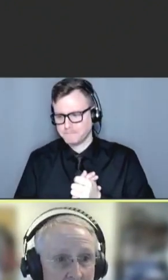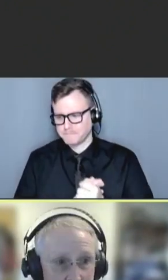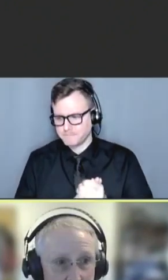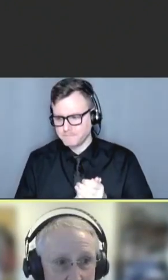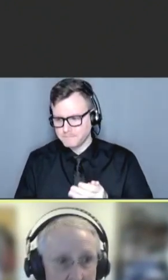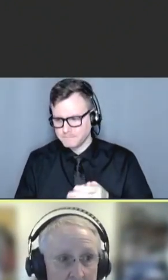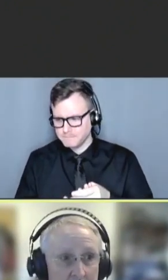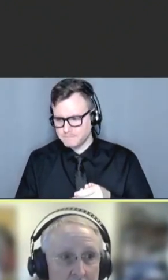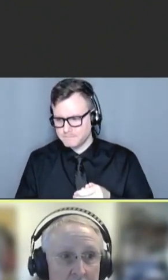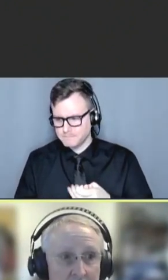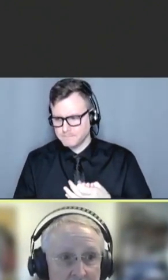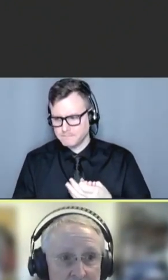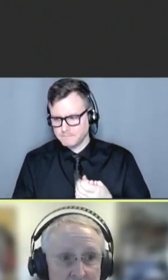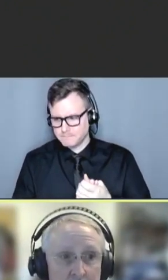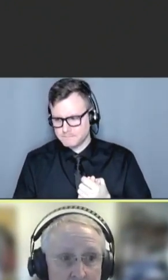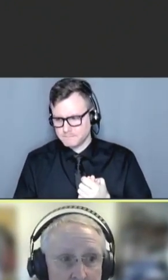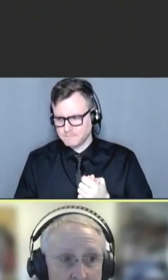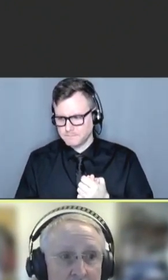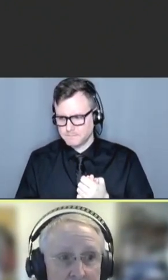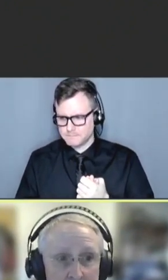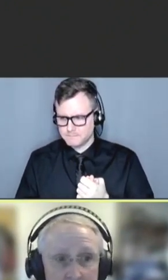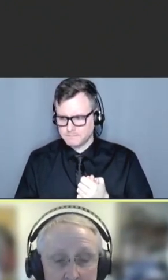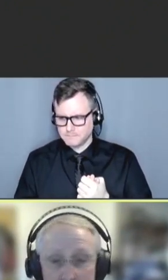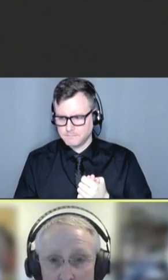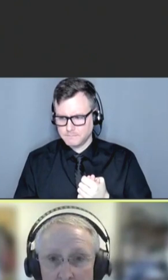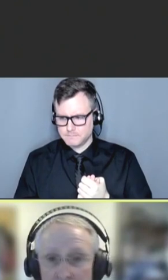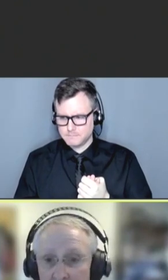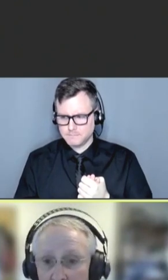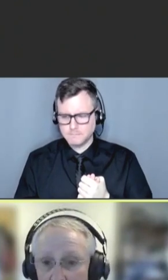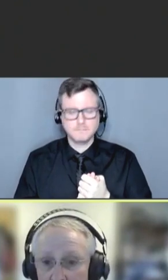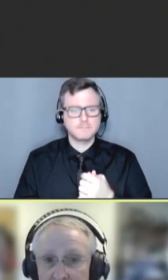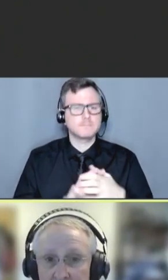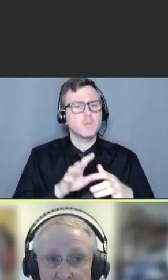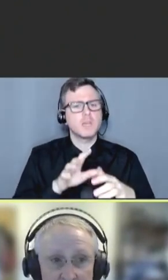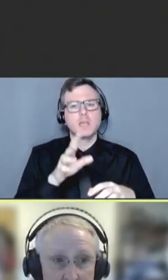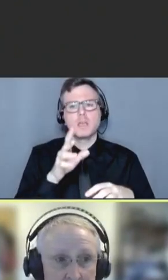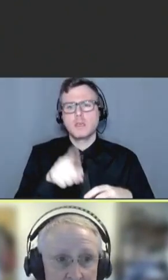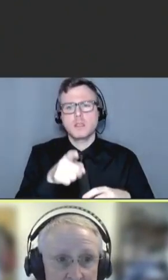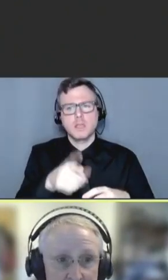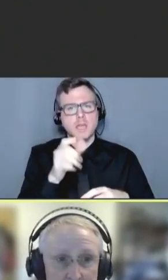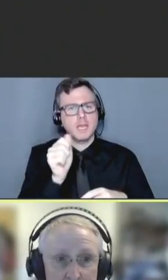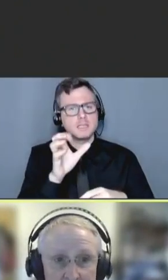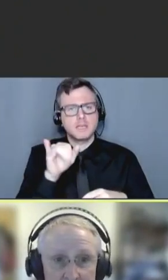Again, our VaST reviews have been a component of the ACIP assessment of